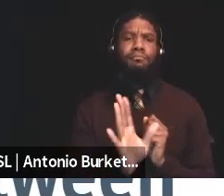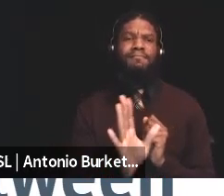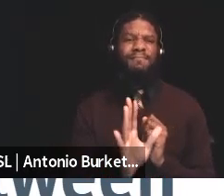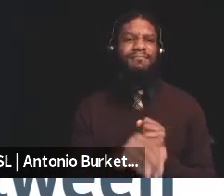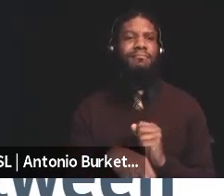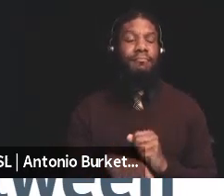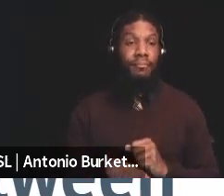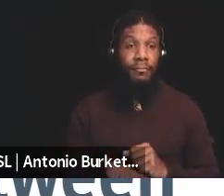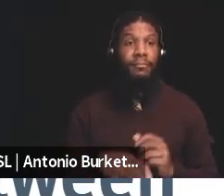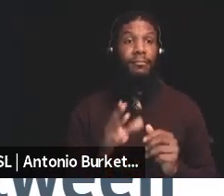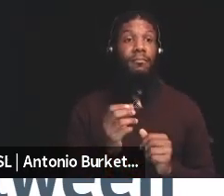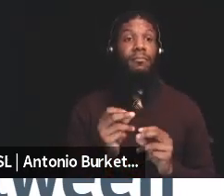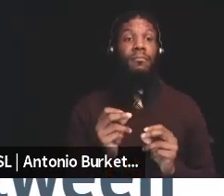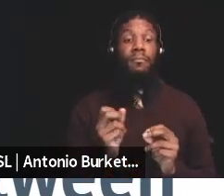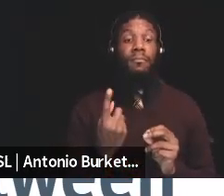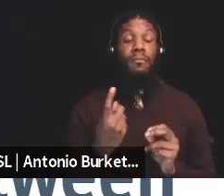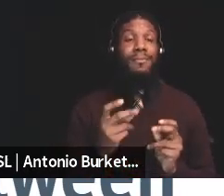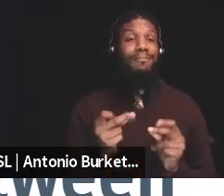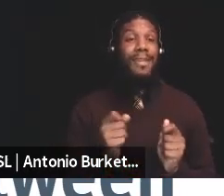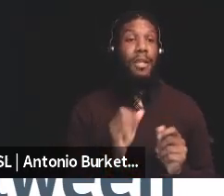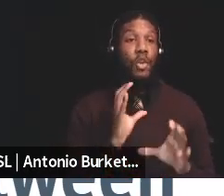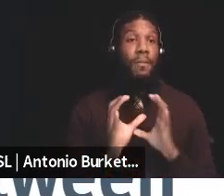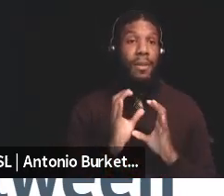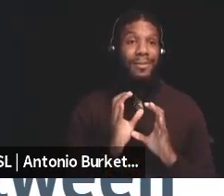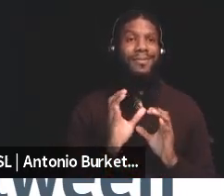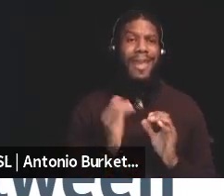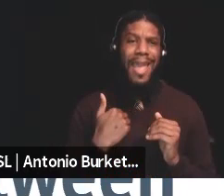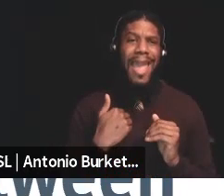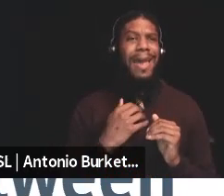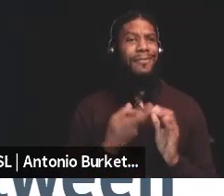With immediate communication I think sometimes comes the expectation that someone can and should